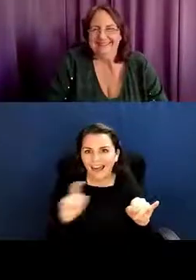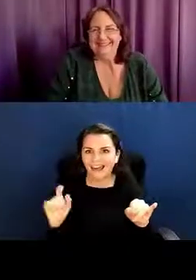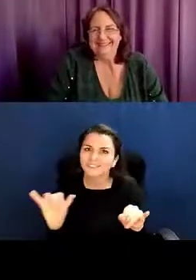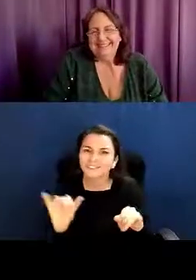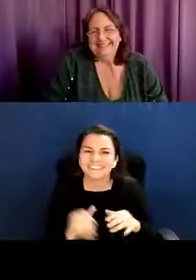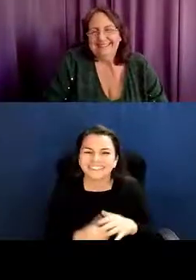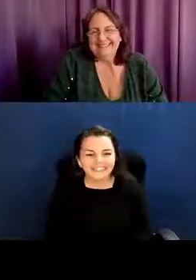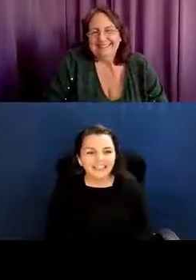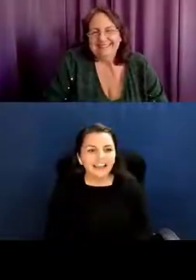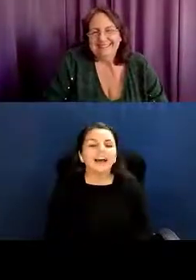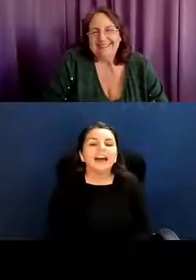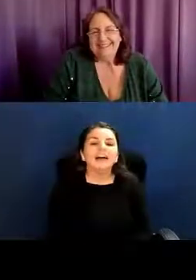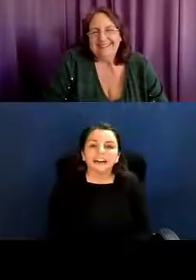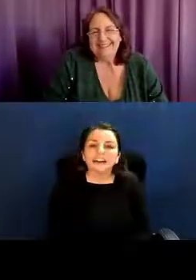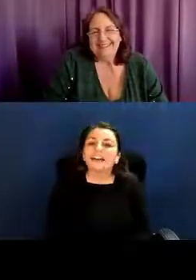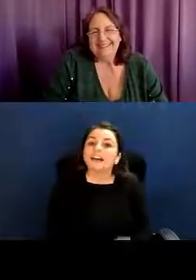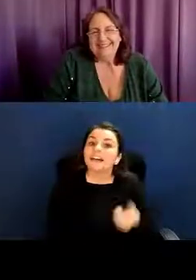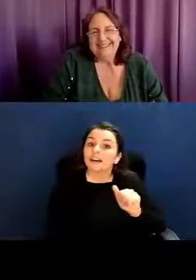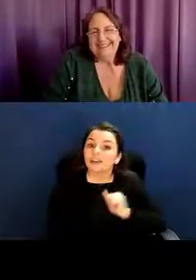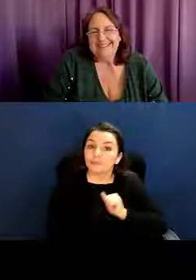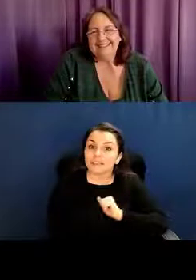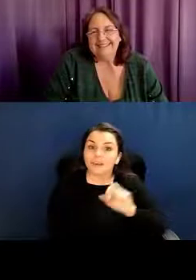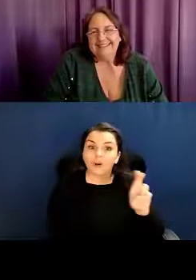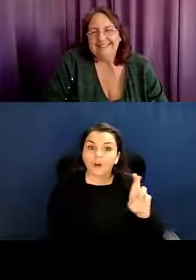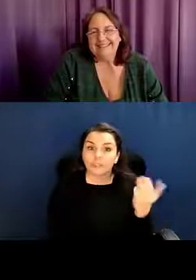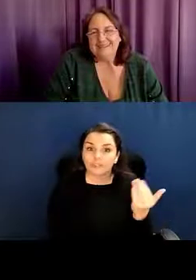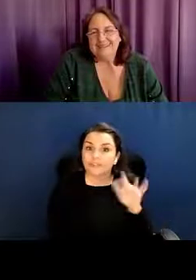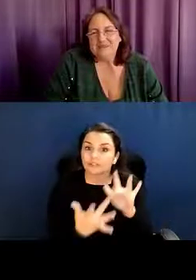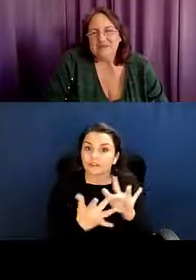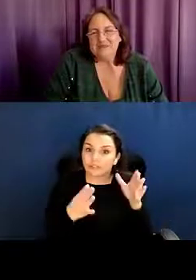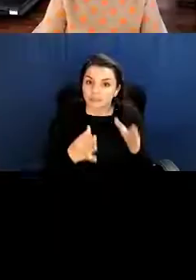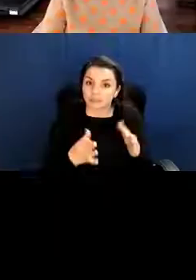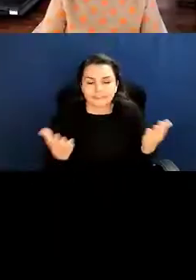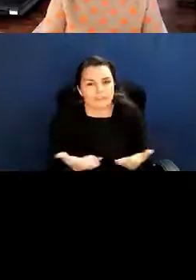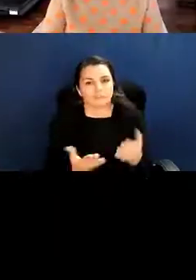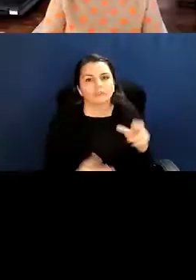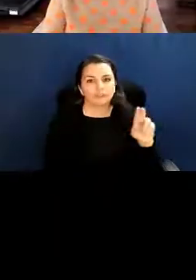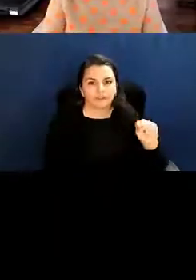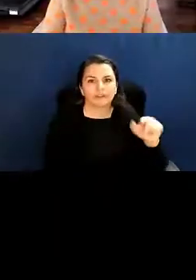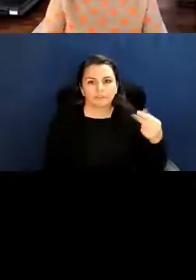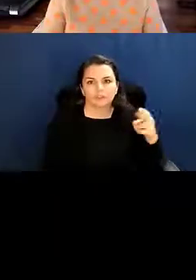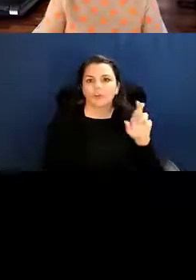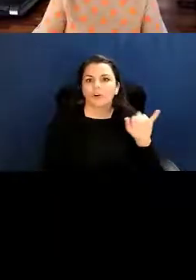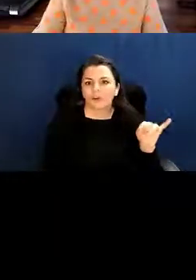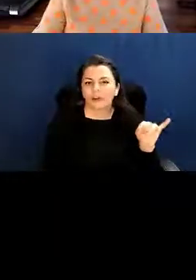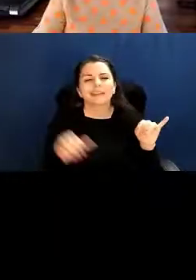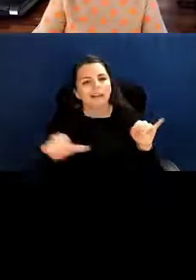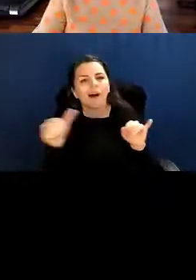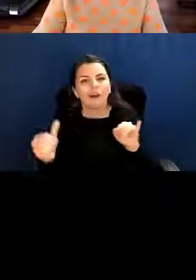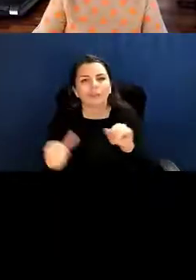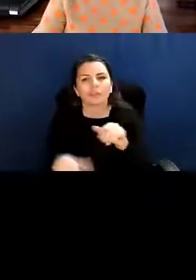I am the R15 contact for NHGRI, among some of my other responsibilities there.